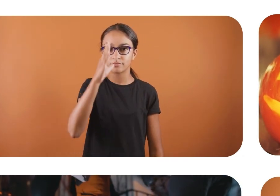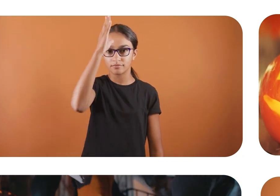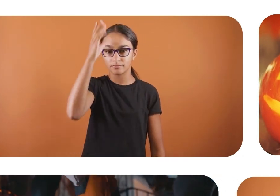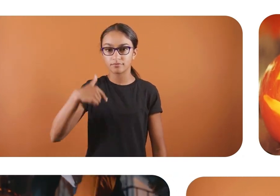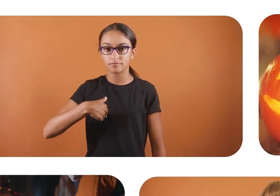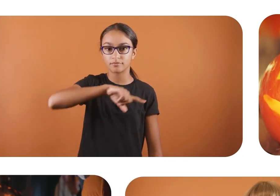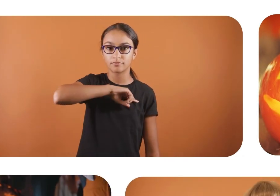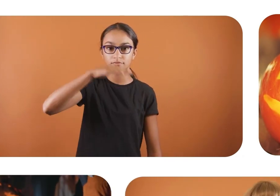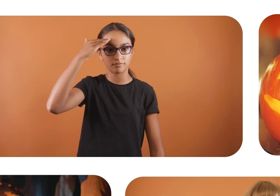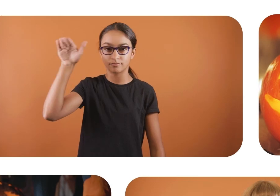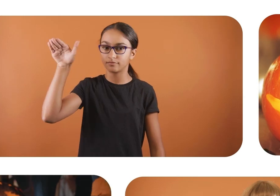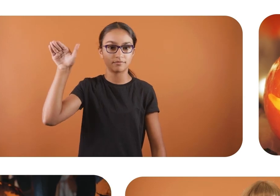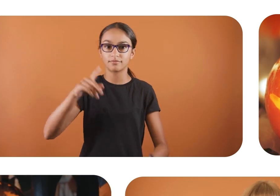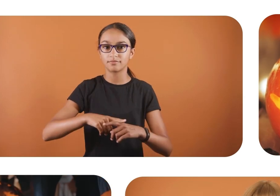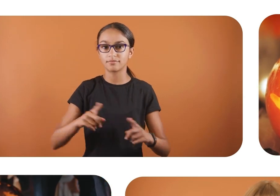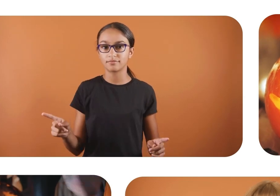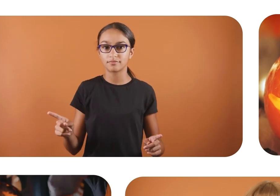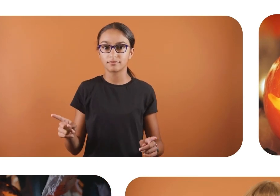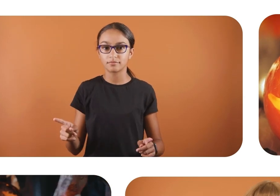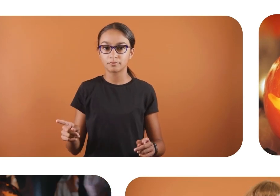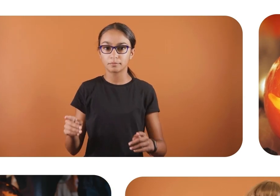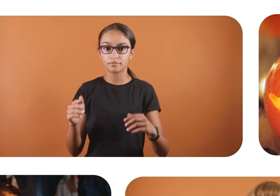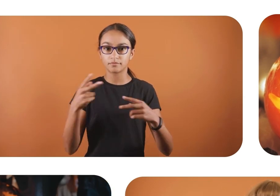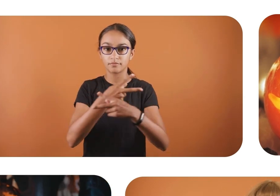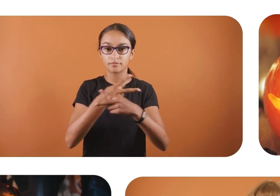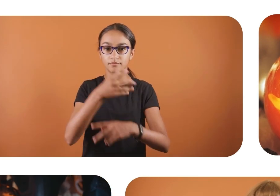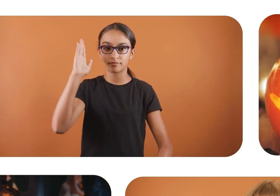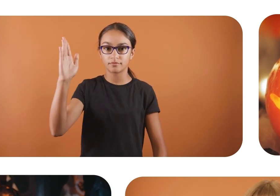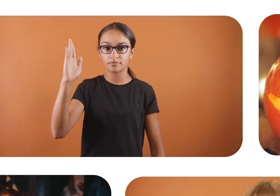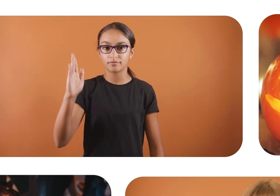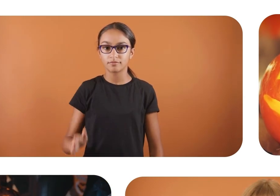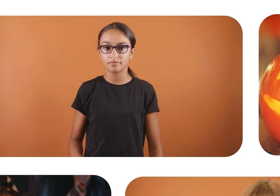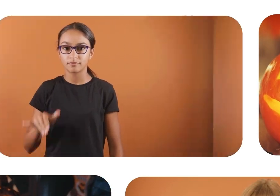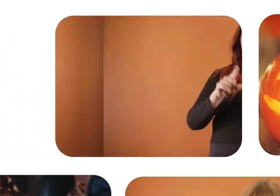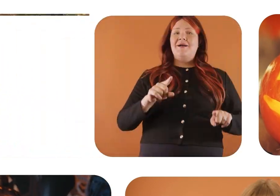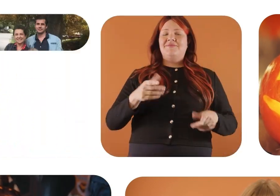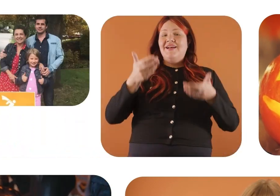and her parents said, we don't know, but we're going to figure it out.